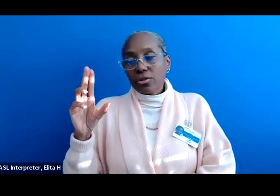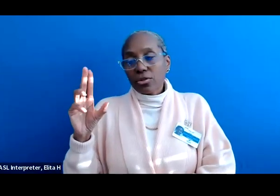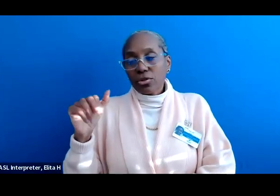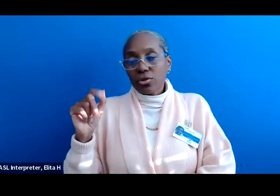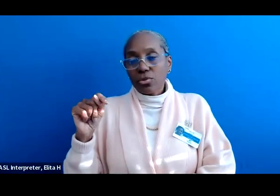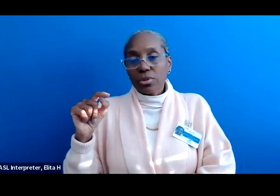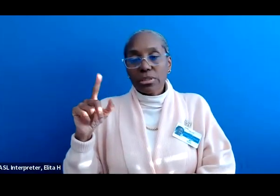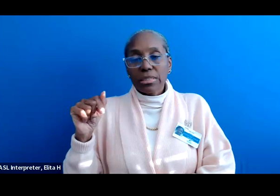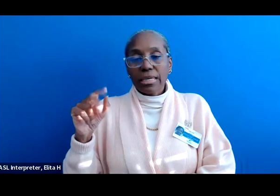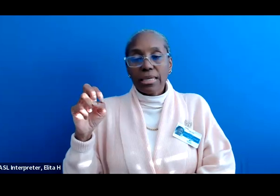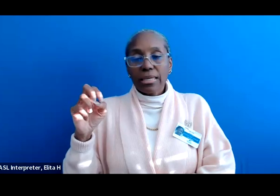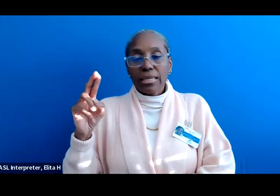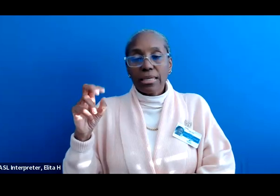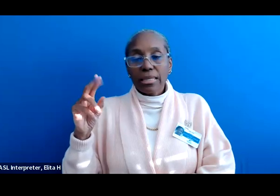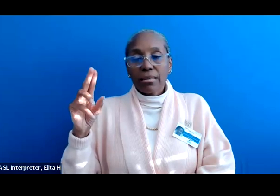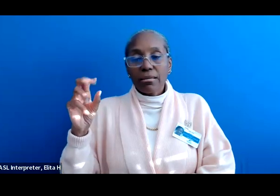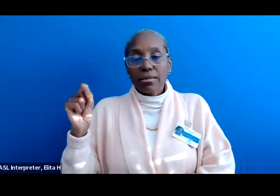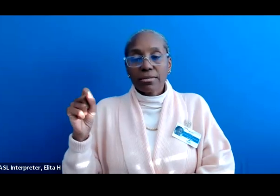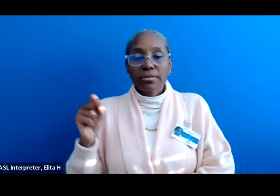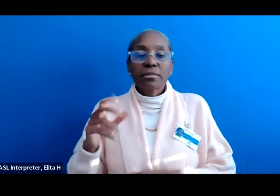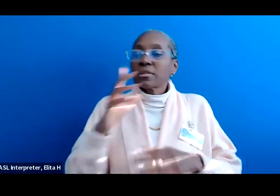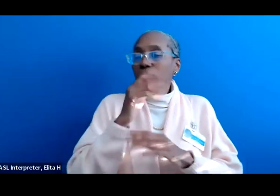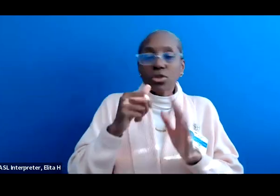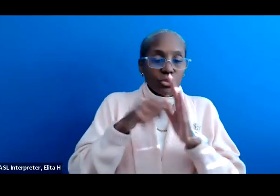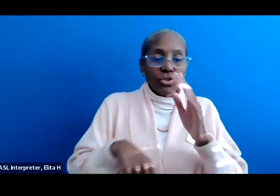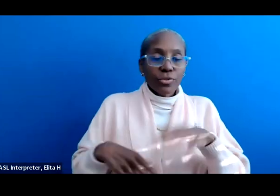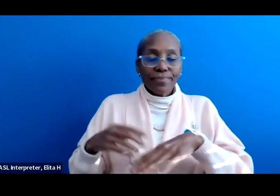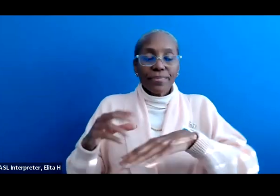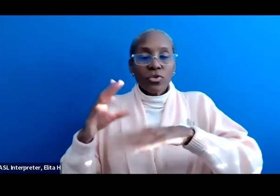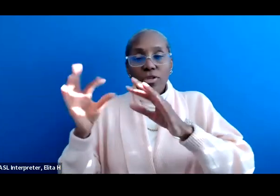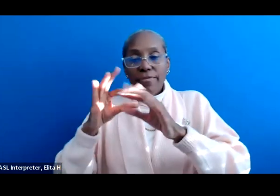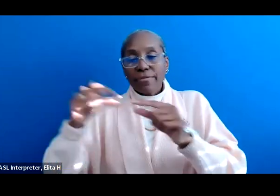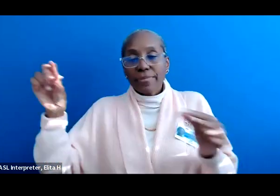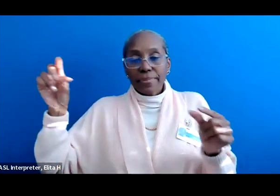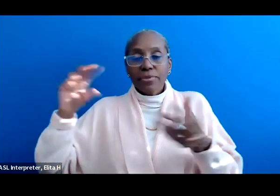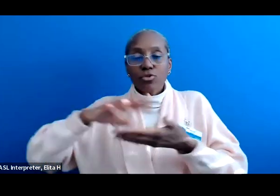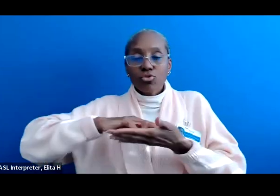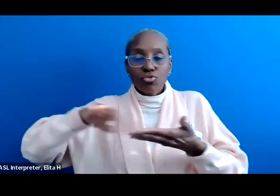You take a long strip of tape. It has electrodes in this piece of tape.